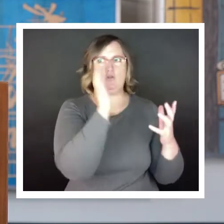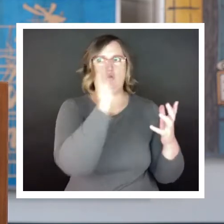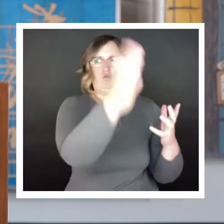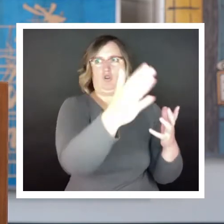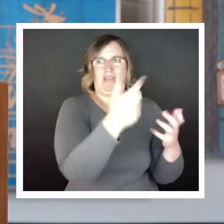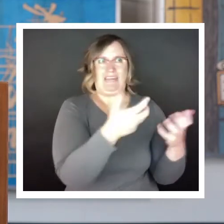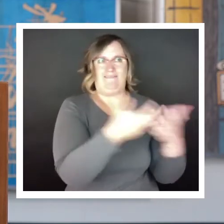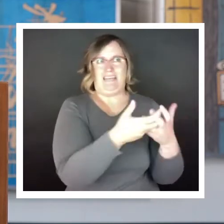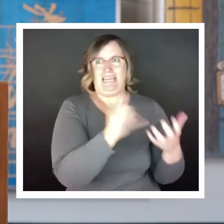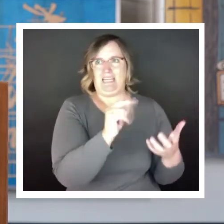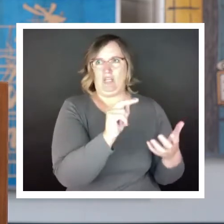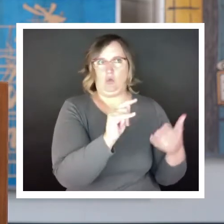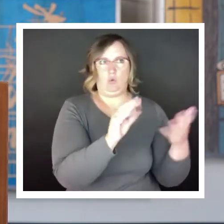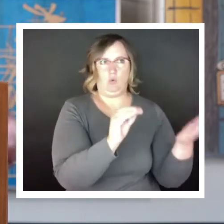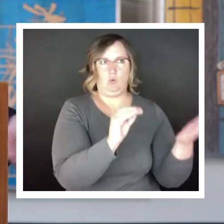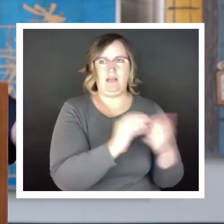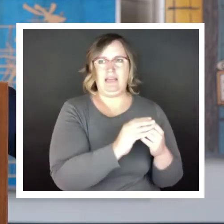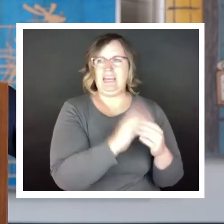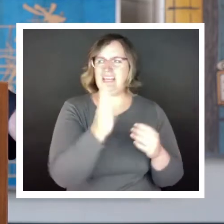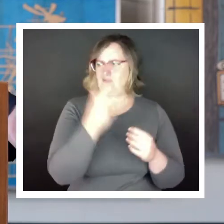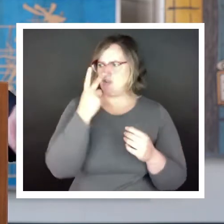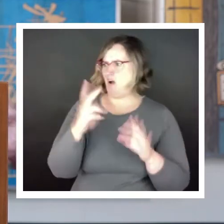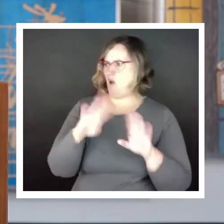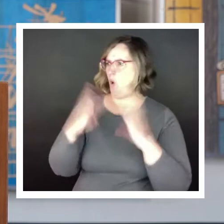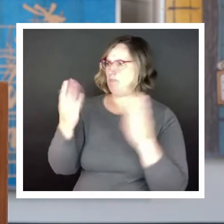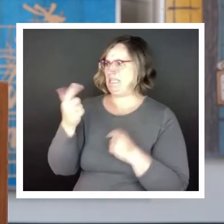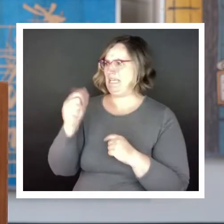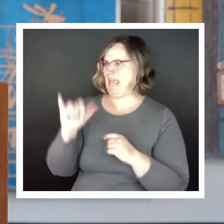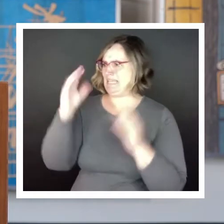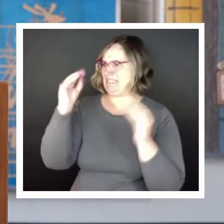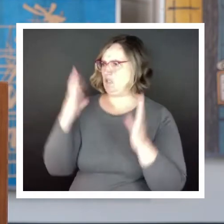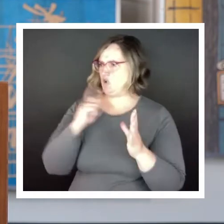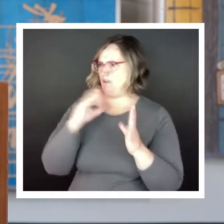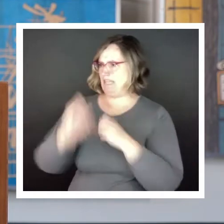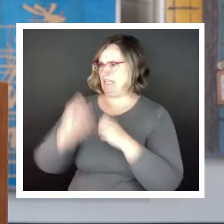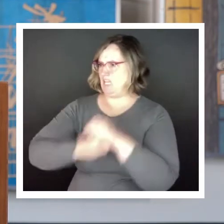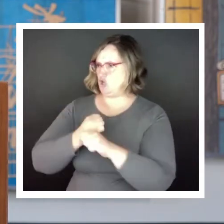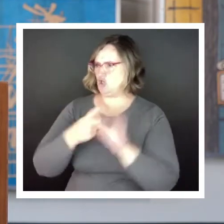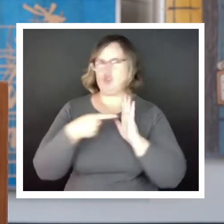He never saw an openly gay Teacher of the Year to show him a possible future.